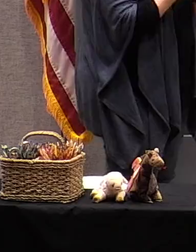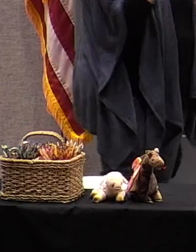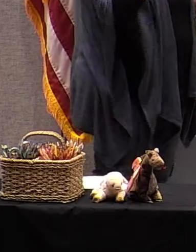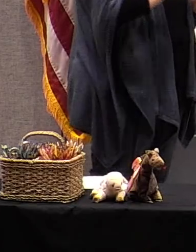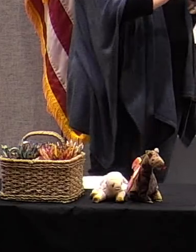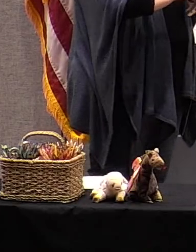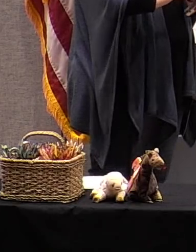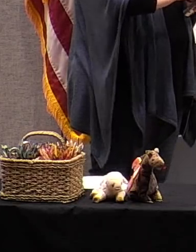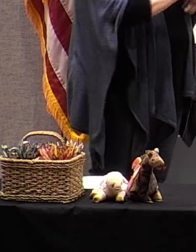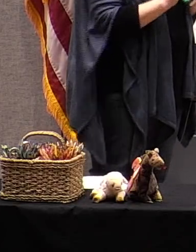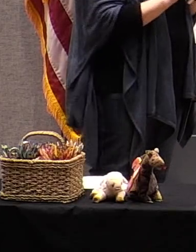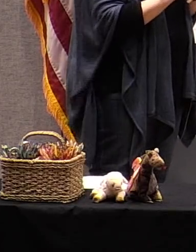Let's see,